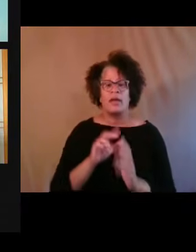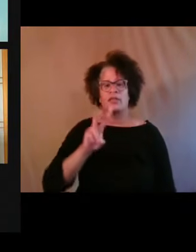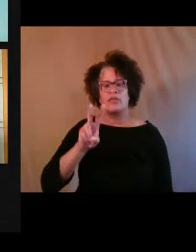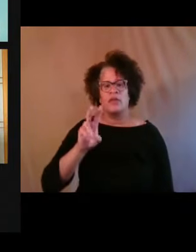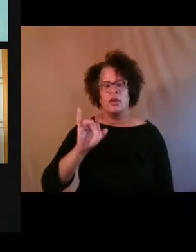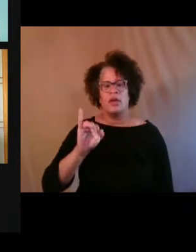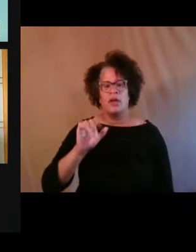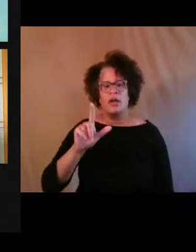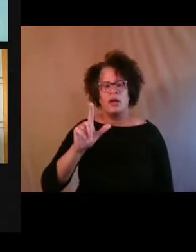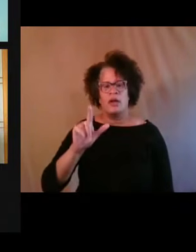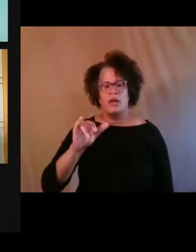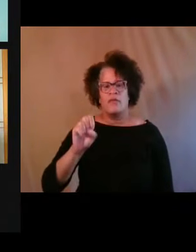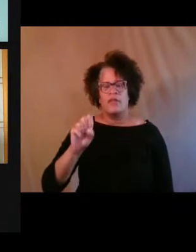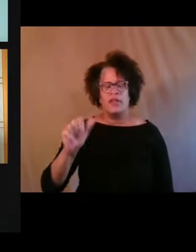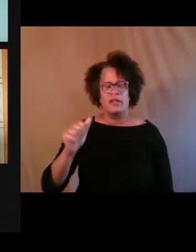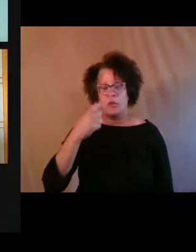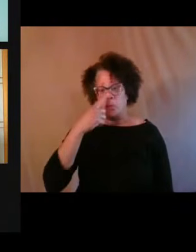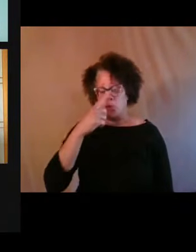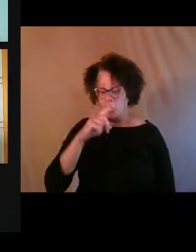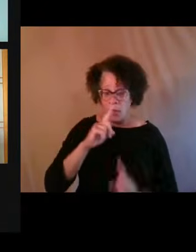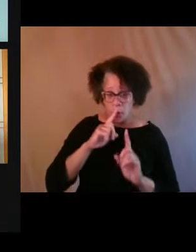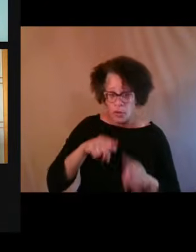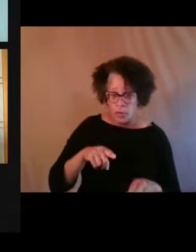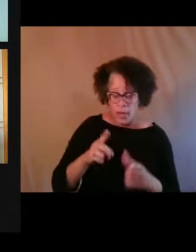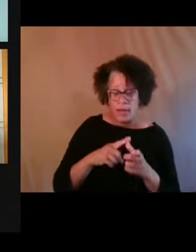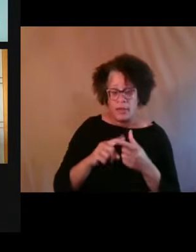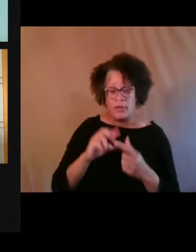if you would pick that up and then Maru. Yes.